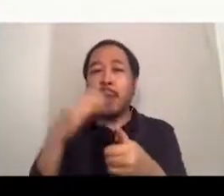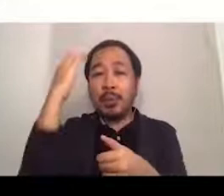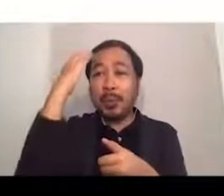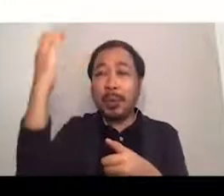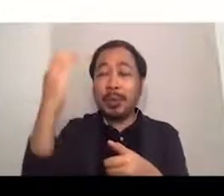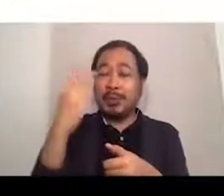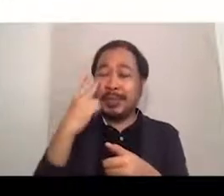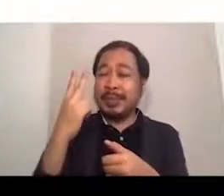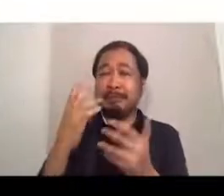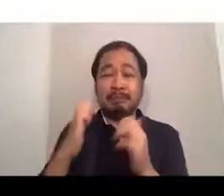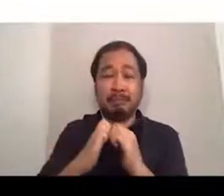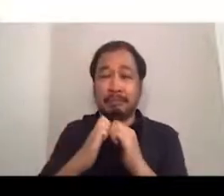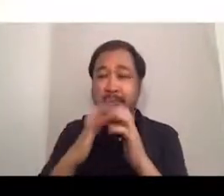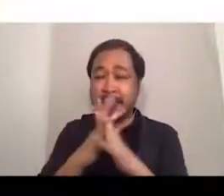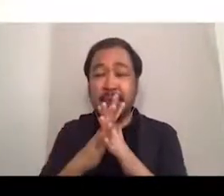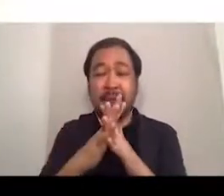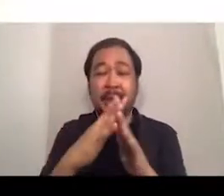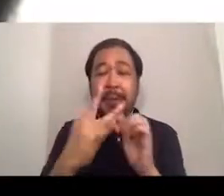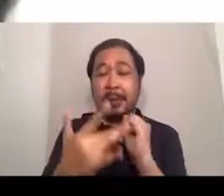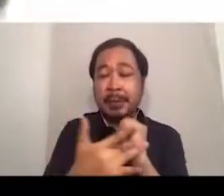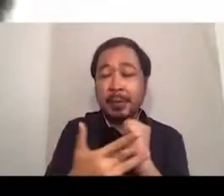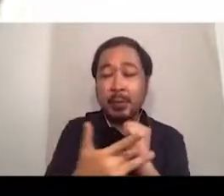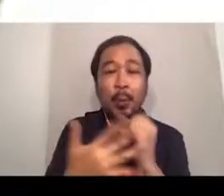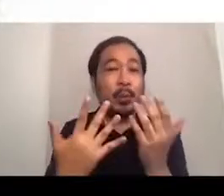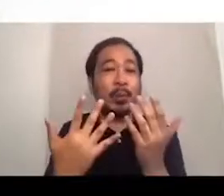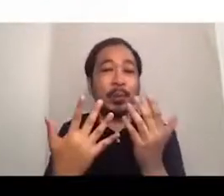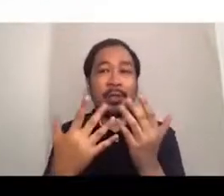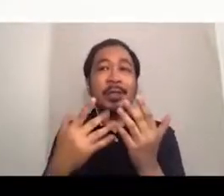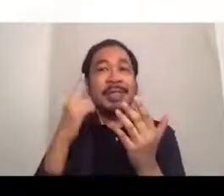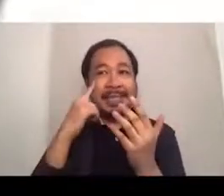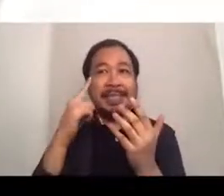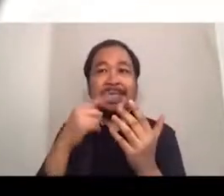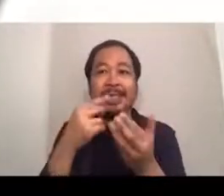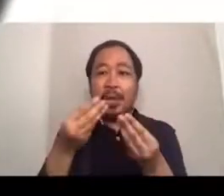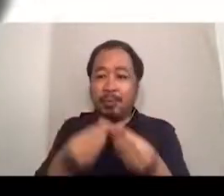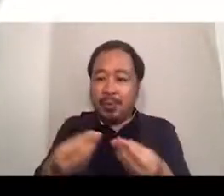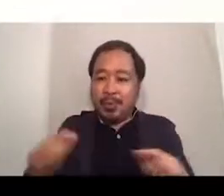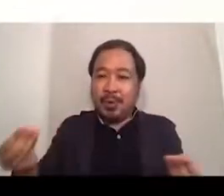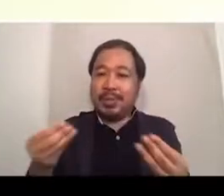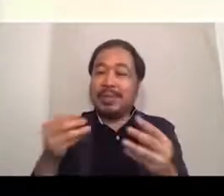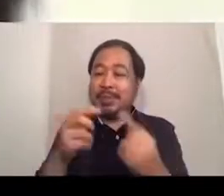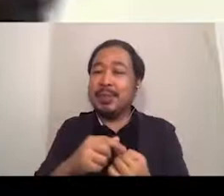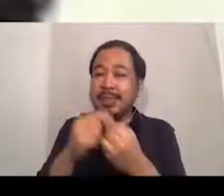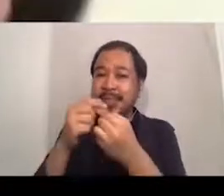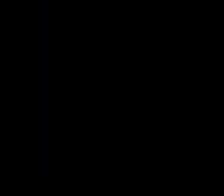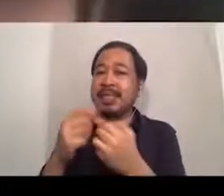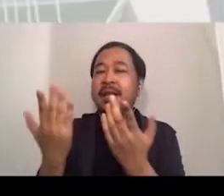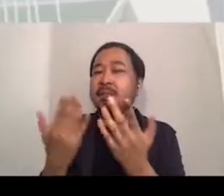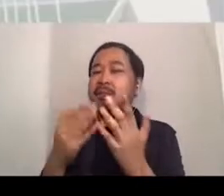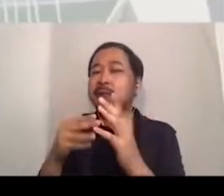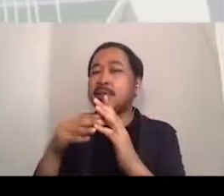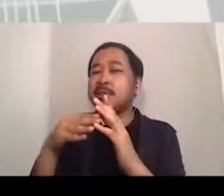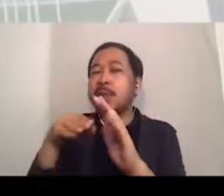So that’s just my bit of sharing from the rehabilitation perspective from Singapore. Thank you.